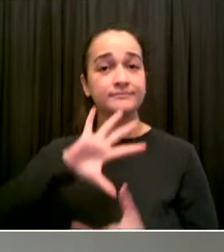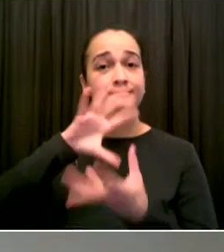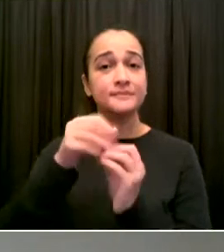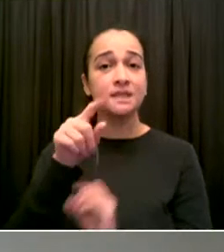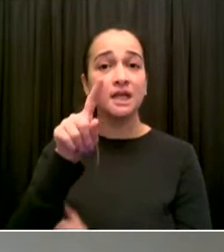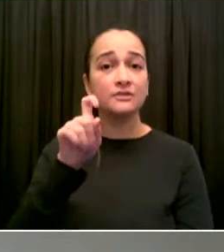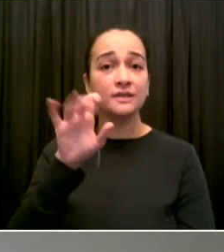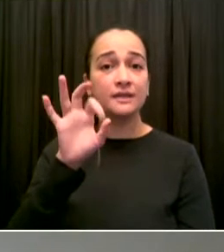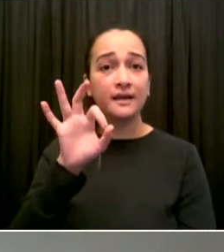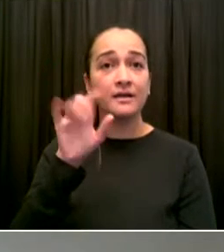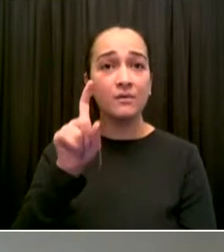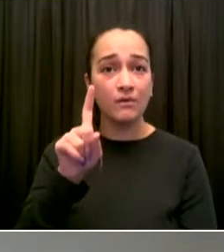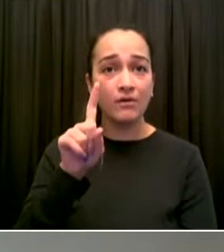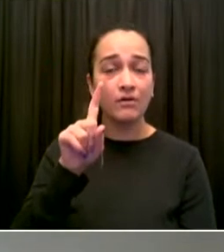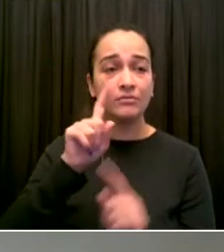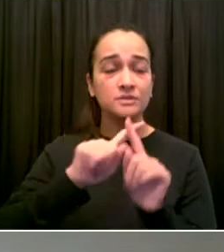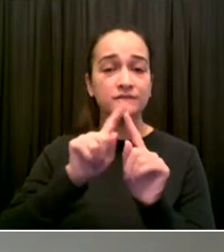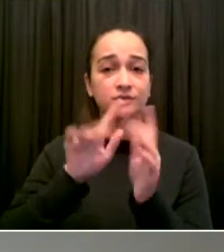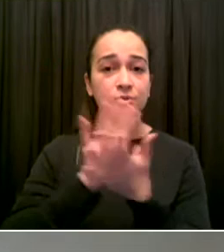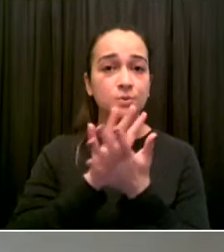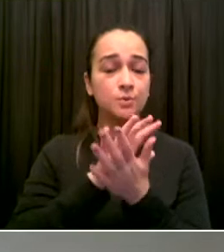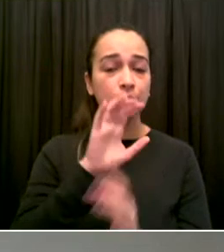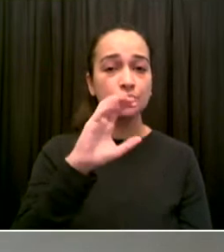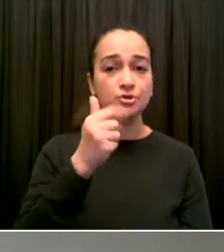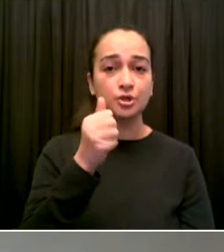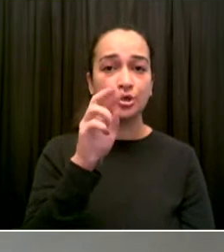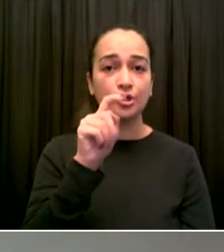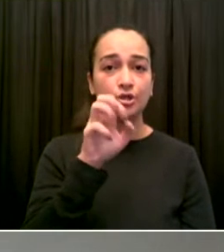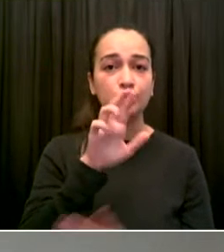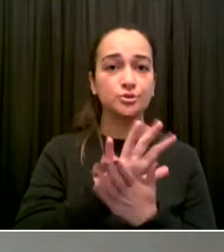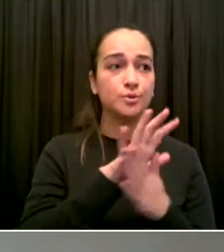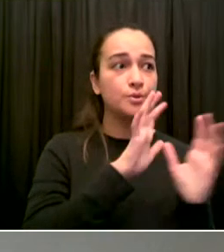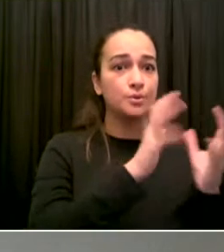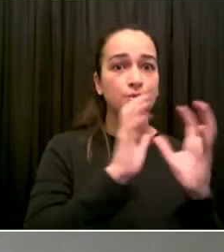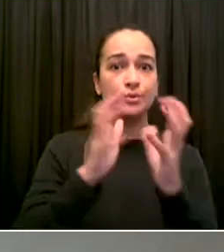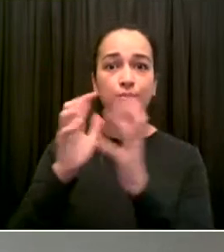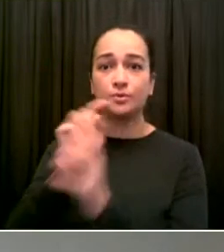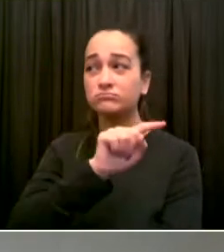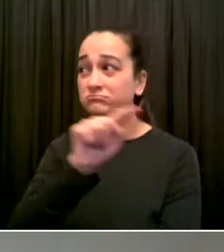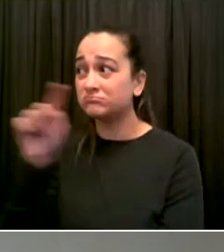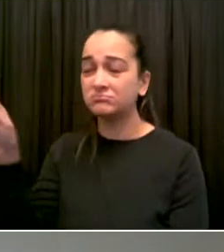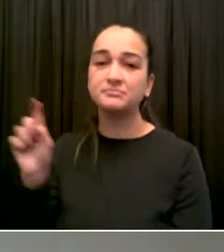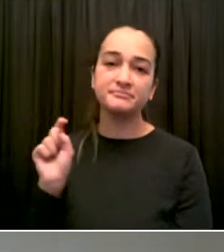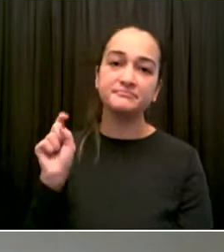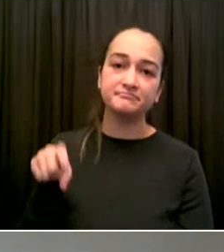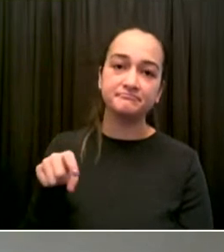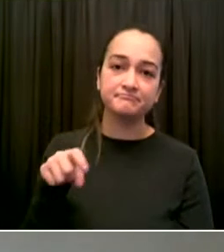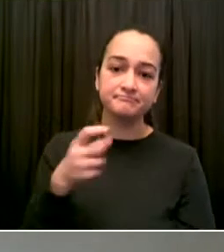COVERED BY THE PREVIOUS.